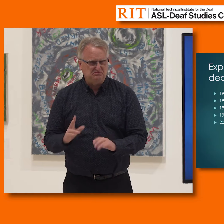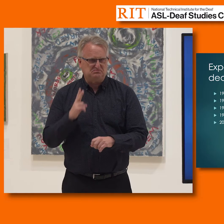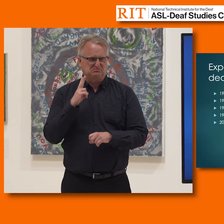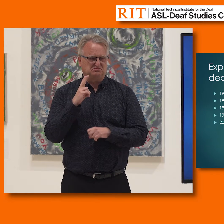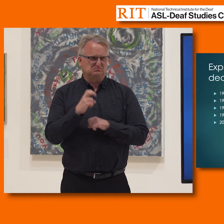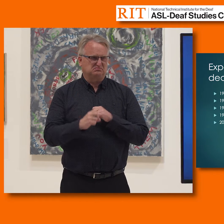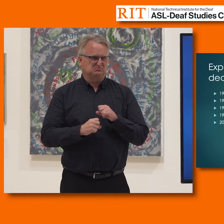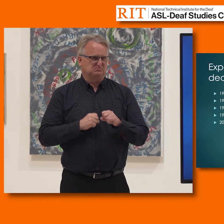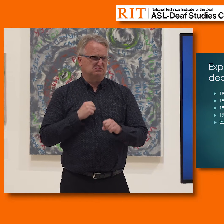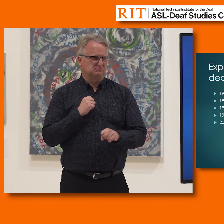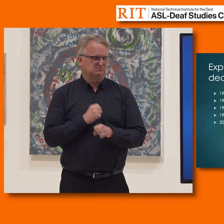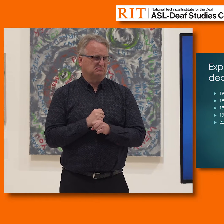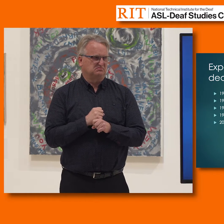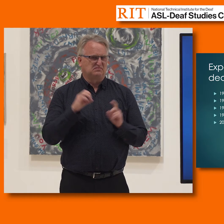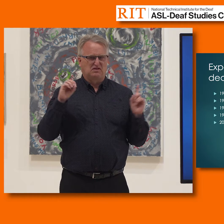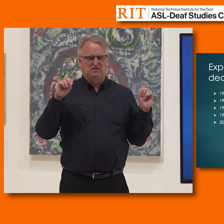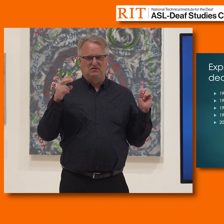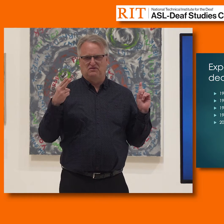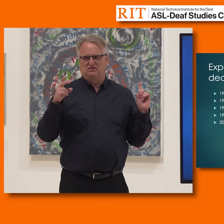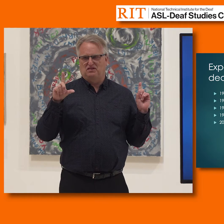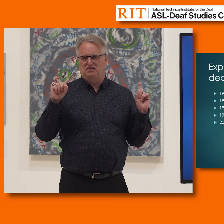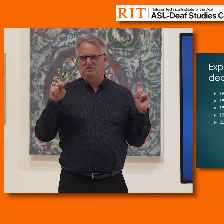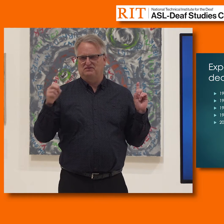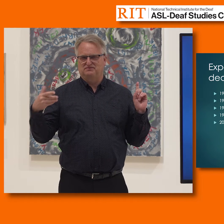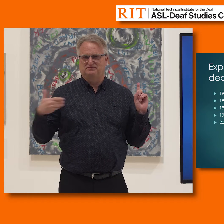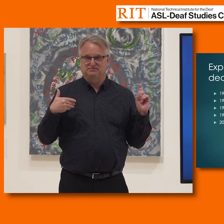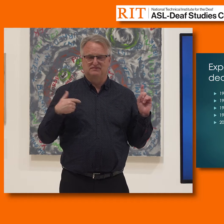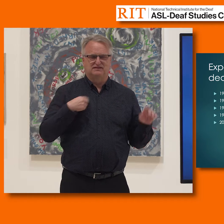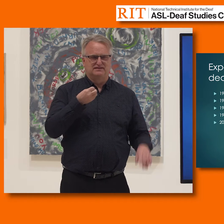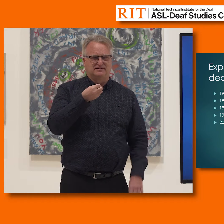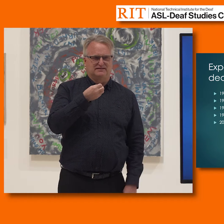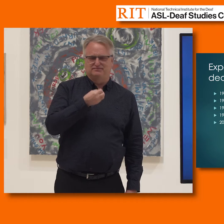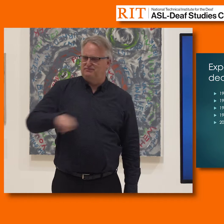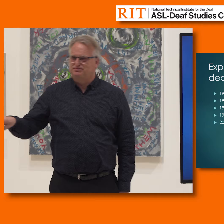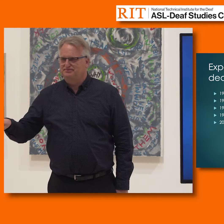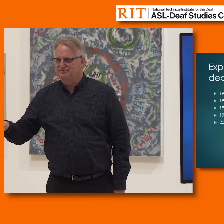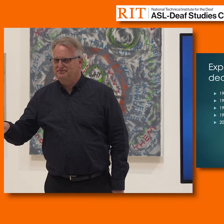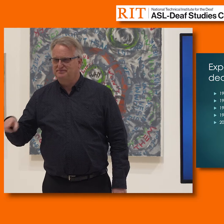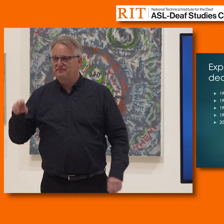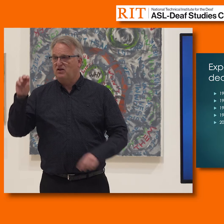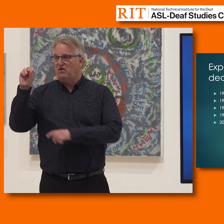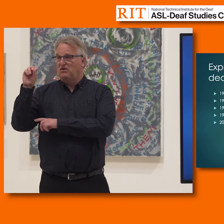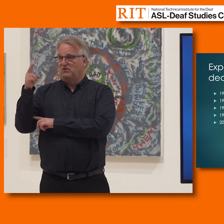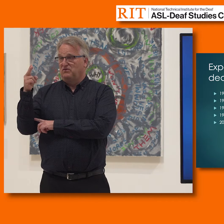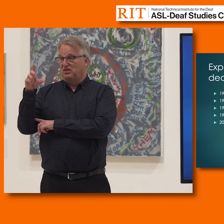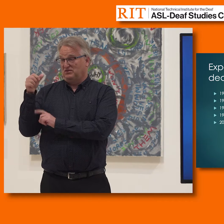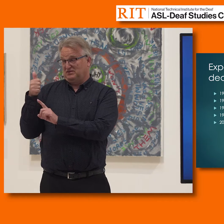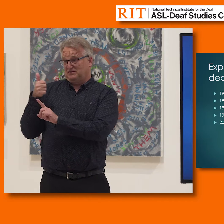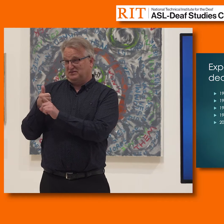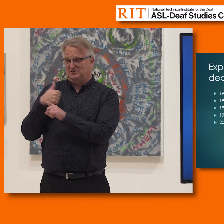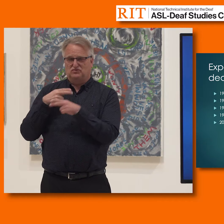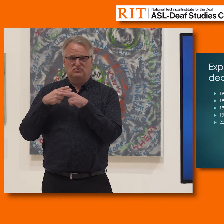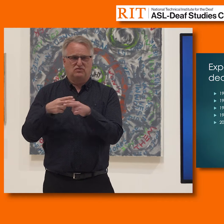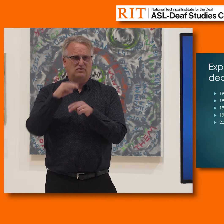That was very helpful. I spent two years there, and then Ohlone College offered me a position.